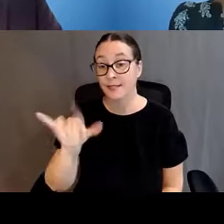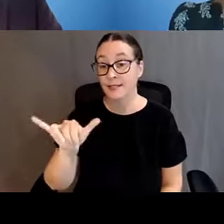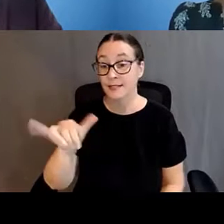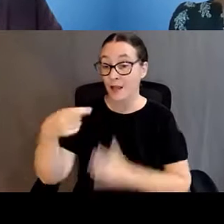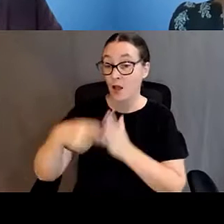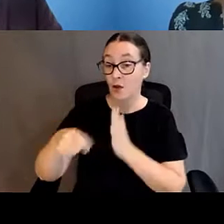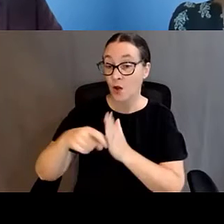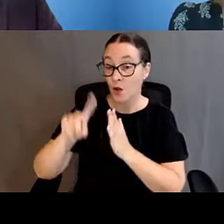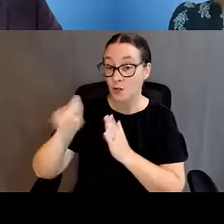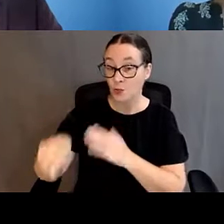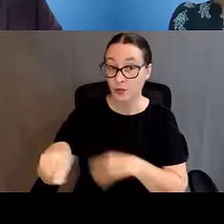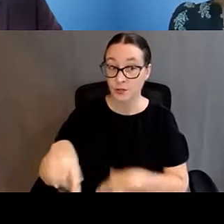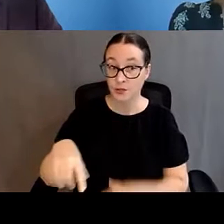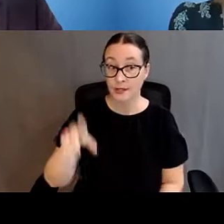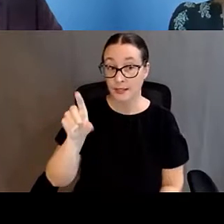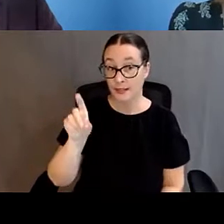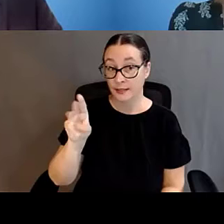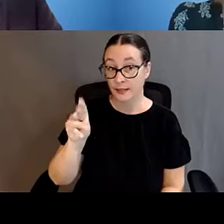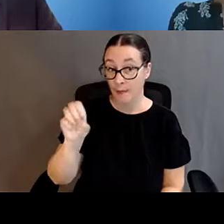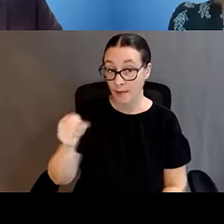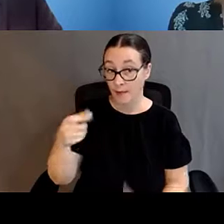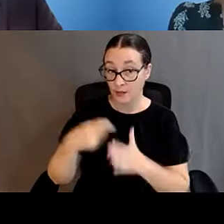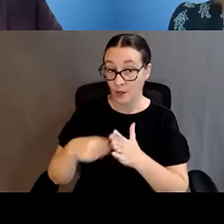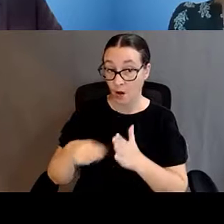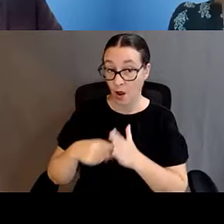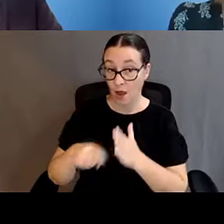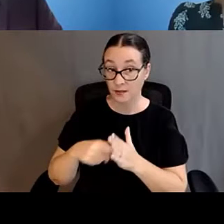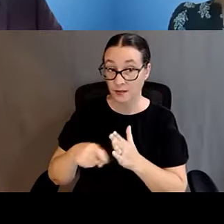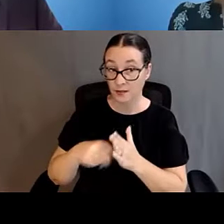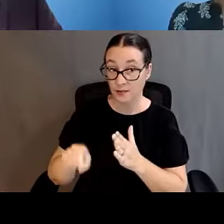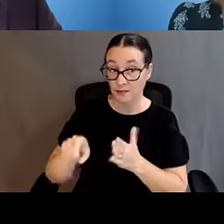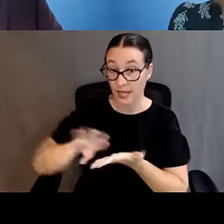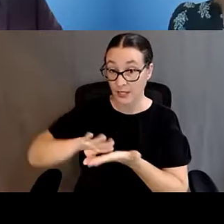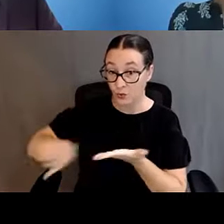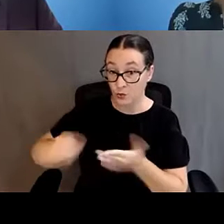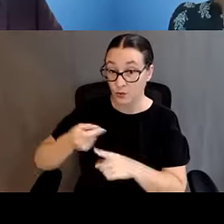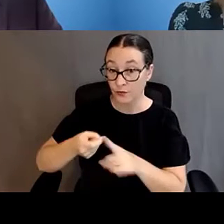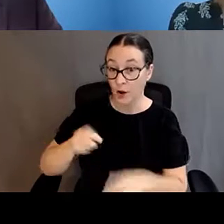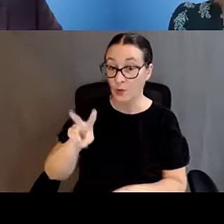are DMS costs excluded from the 250K modular limit